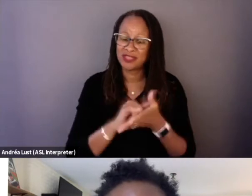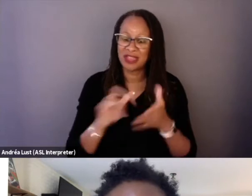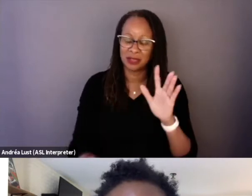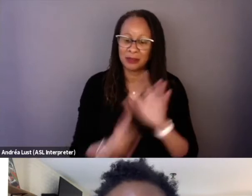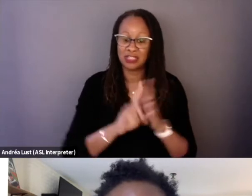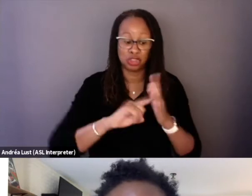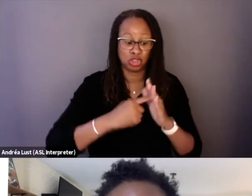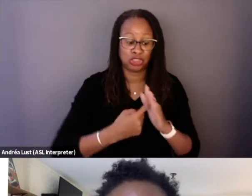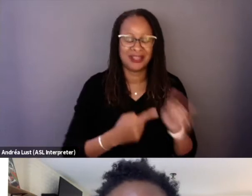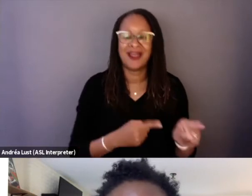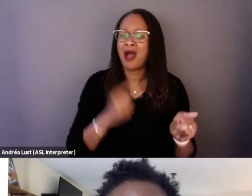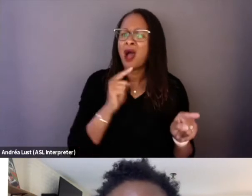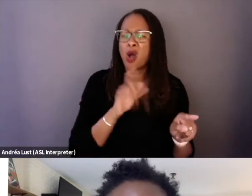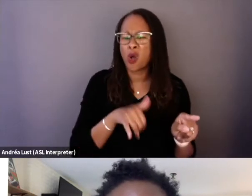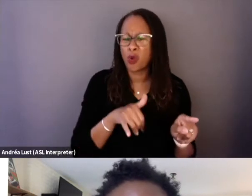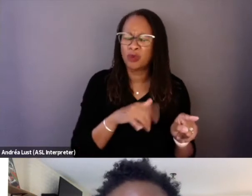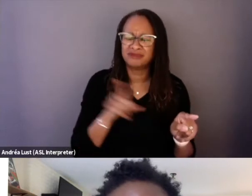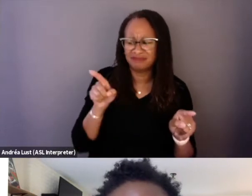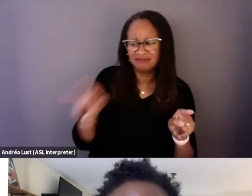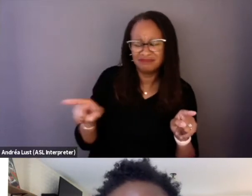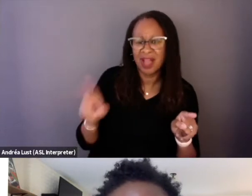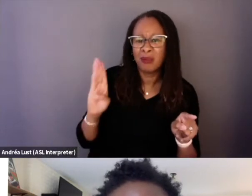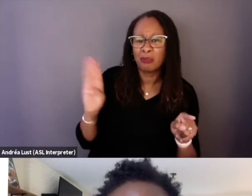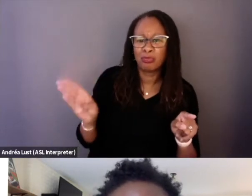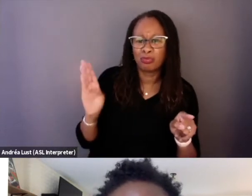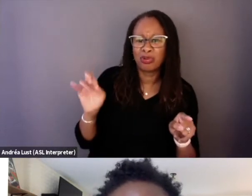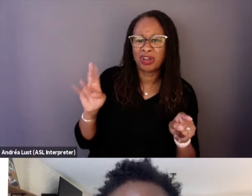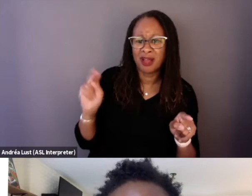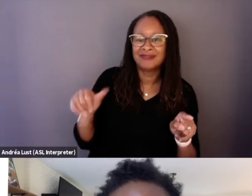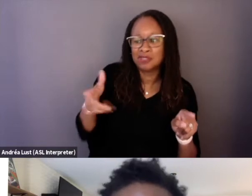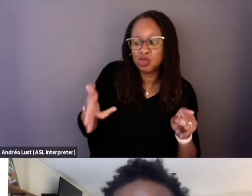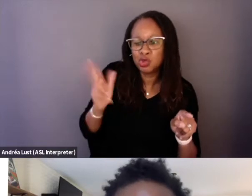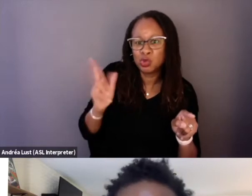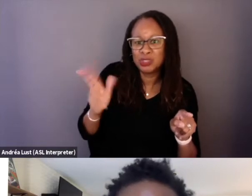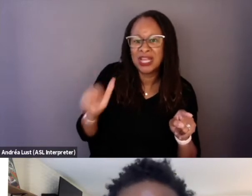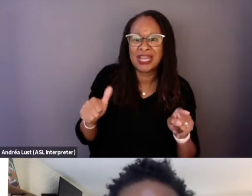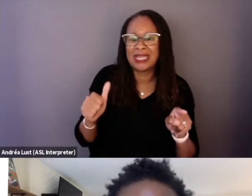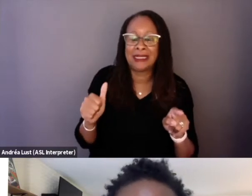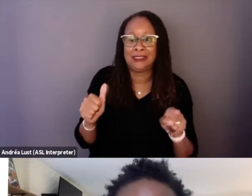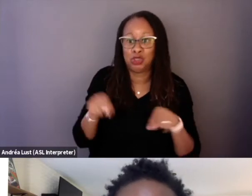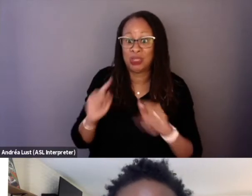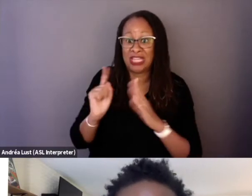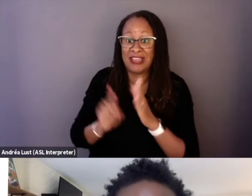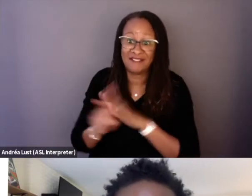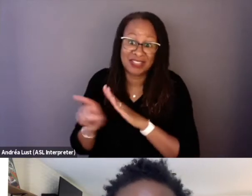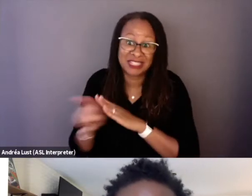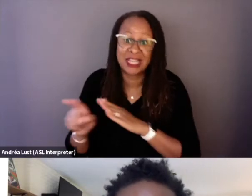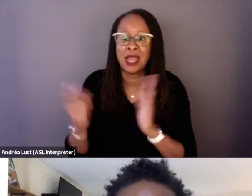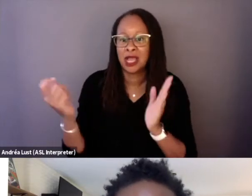like, "Oh, it was, you know, "a shooting in the course of investigating a drug suspect."